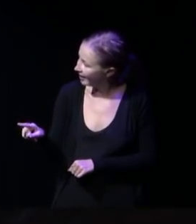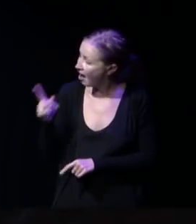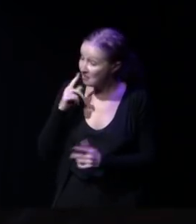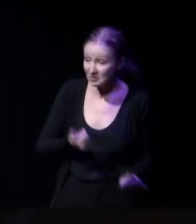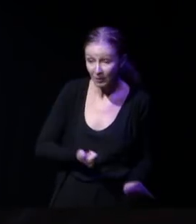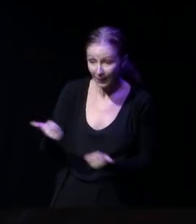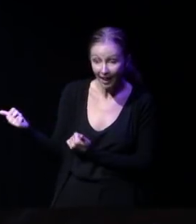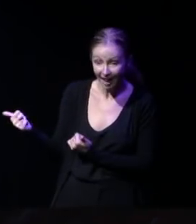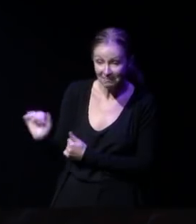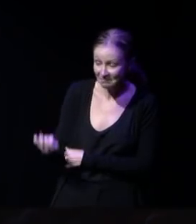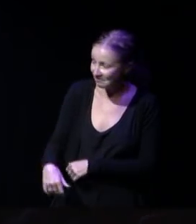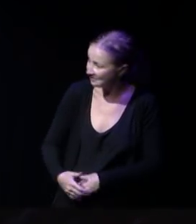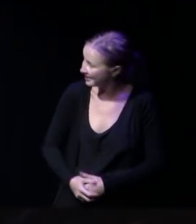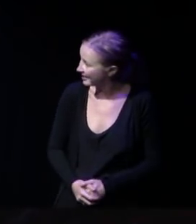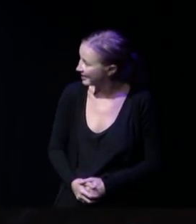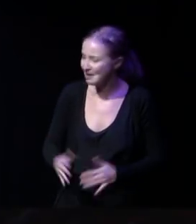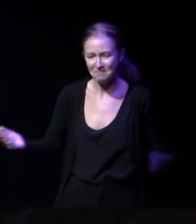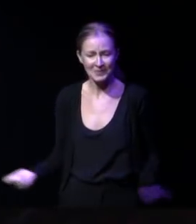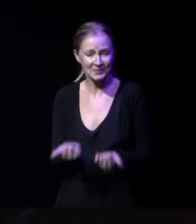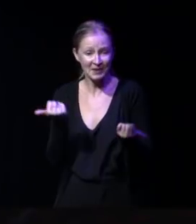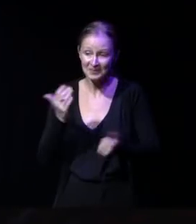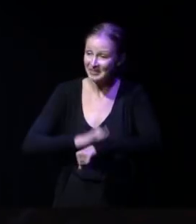Yeah, we're going to have lots of time to talk about this.